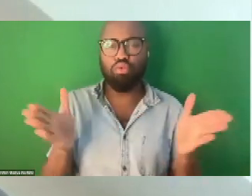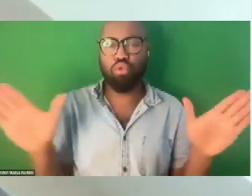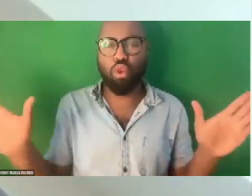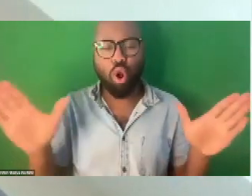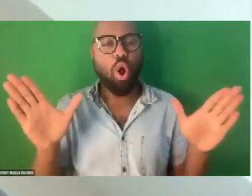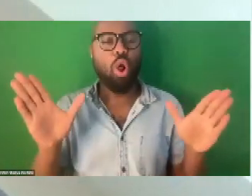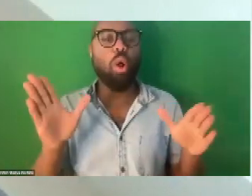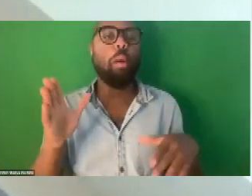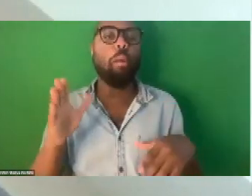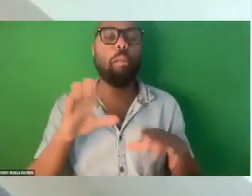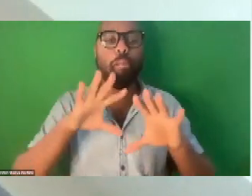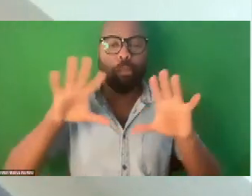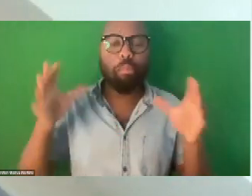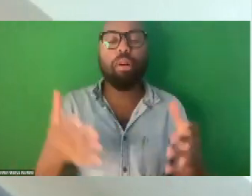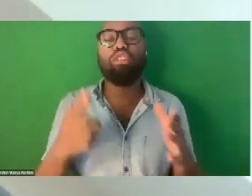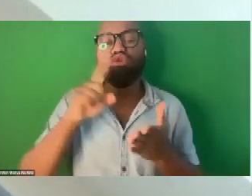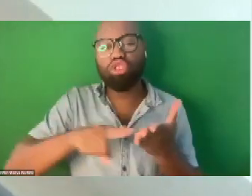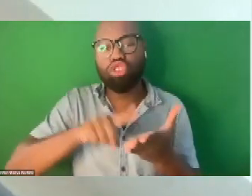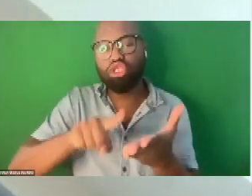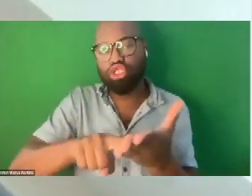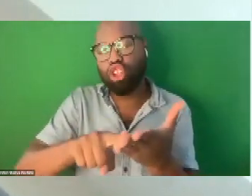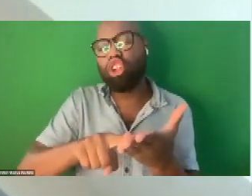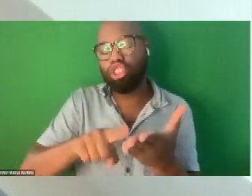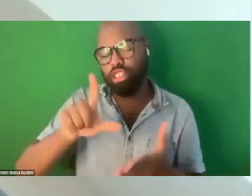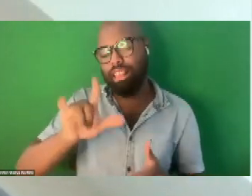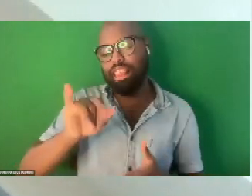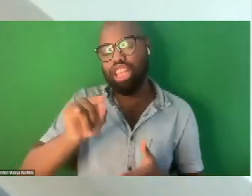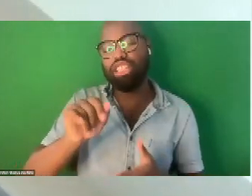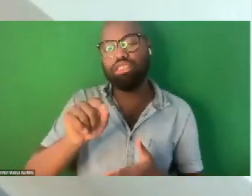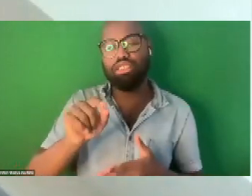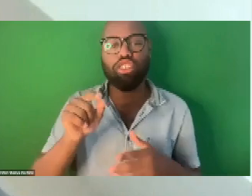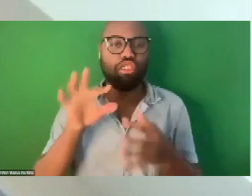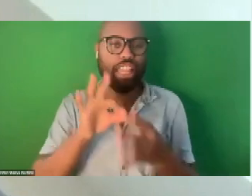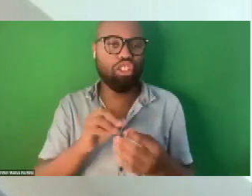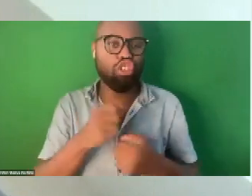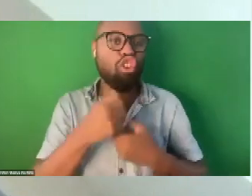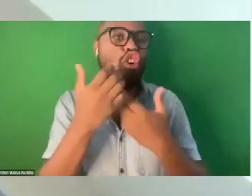on the causal effects of HCBS expansion.